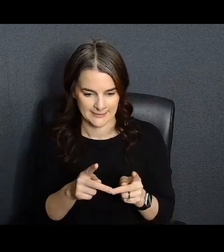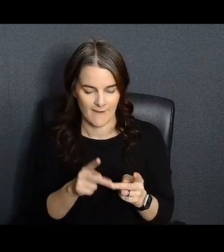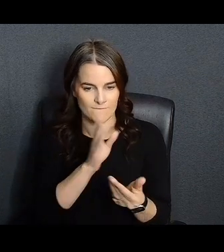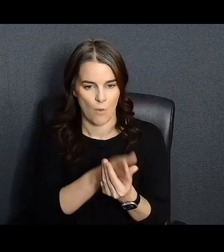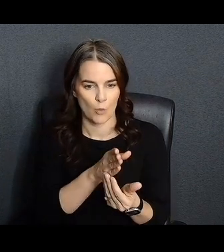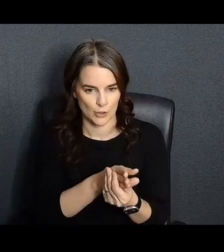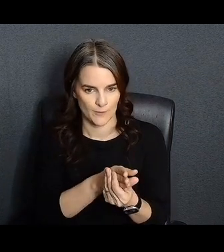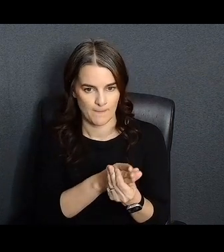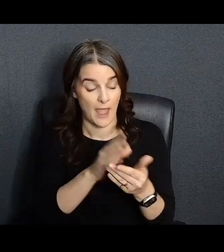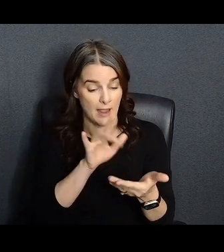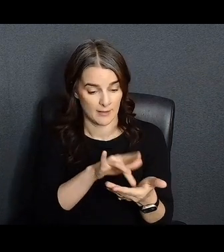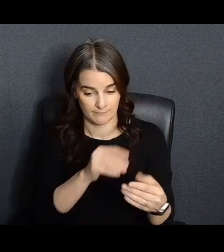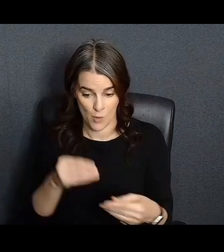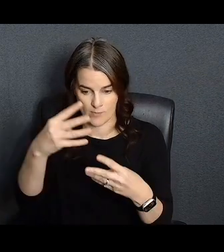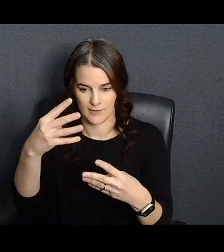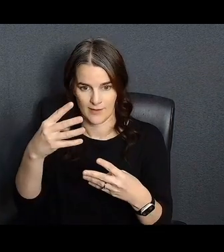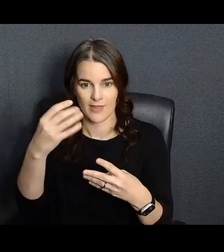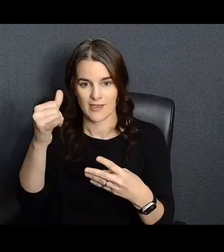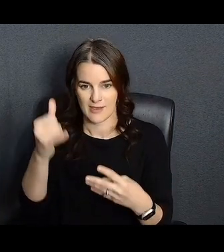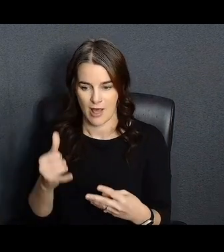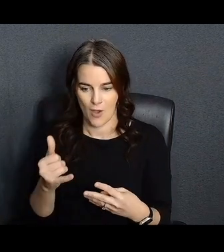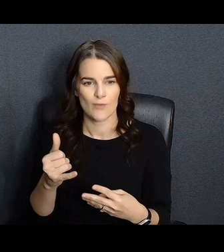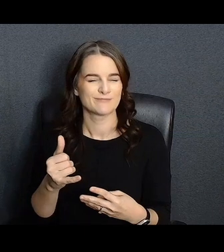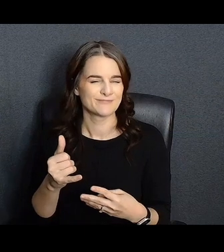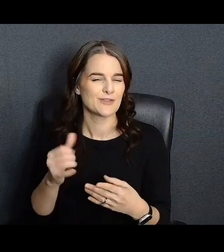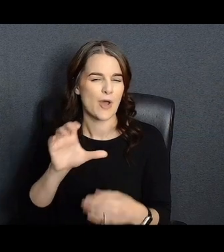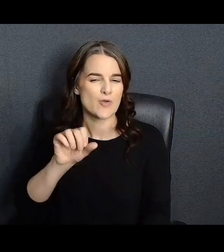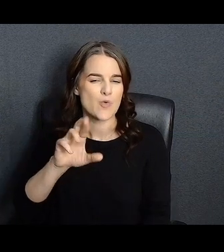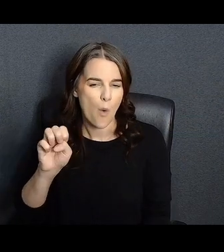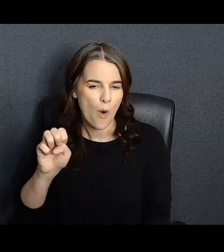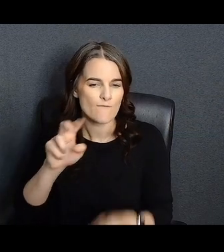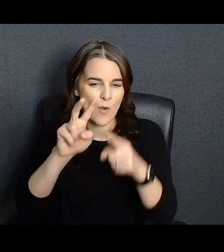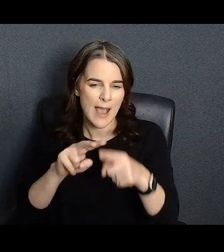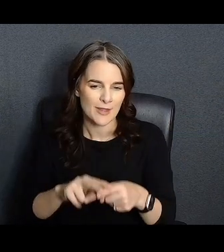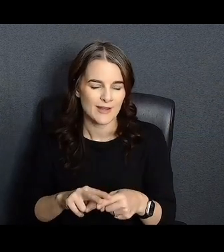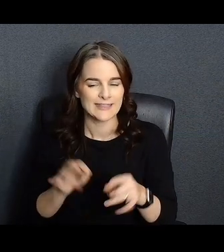the yellow words are going to be that core vocabulary. The sentence starters.